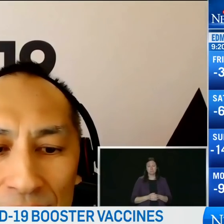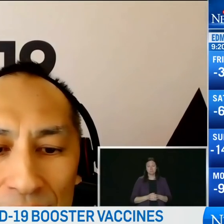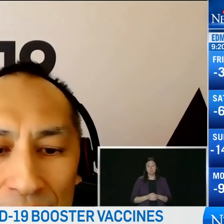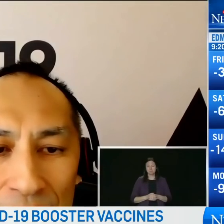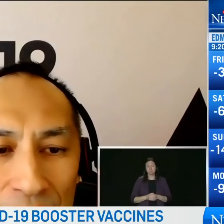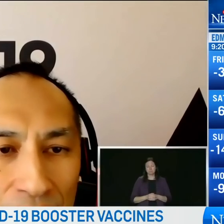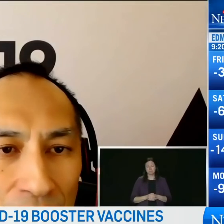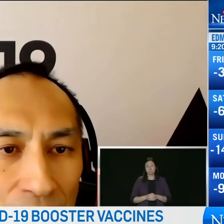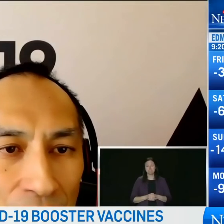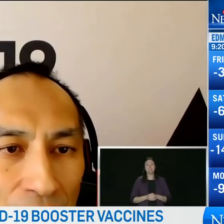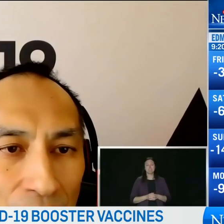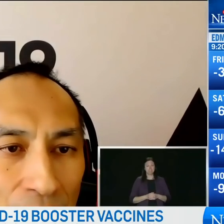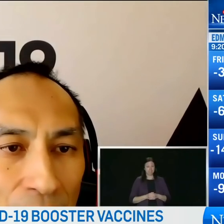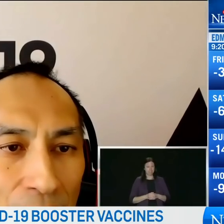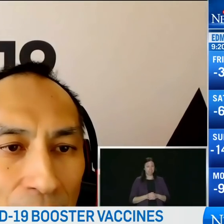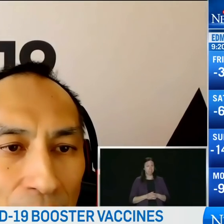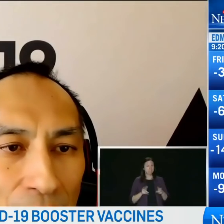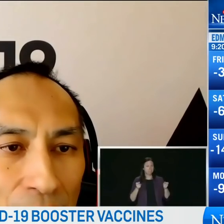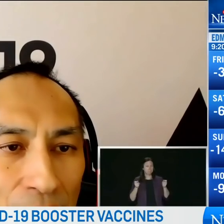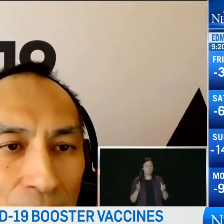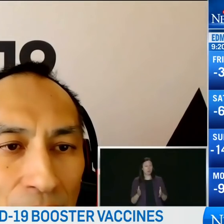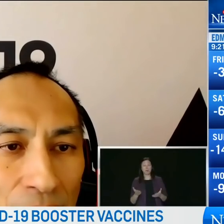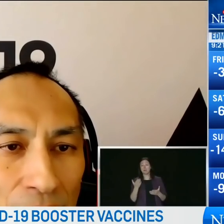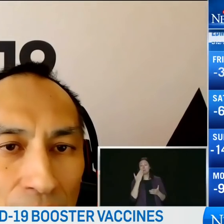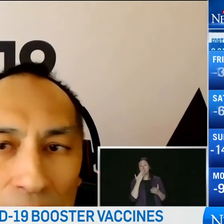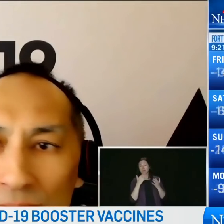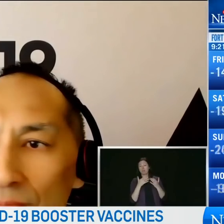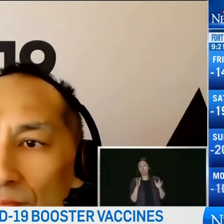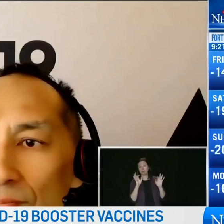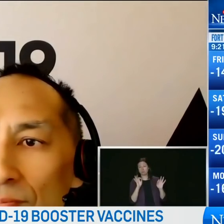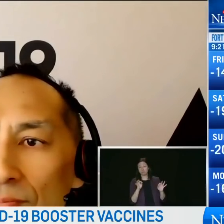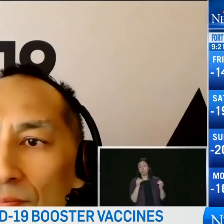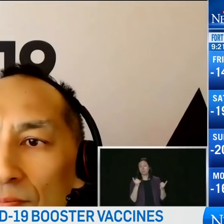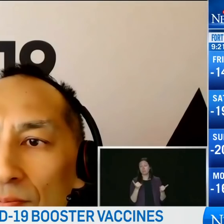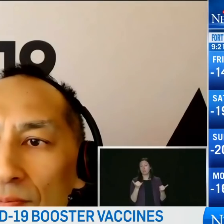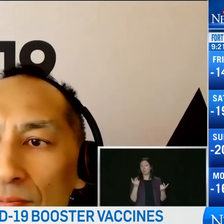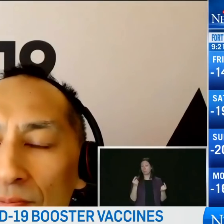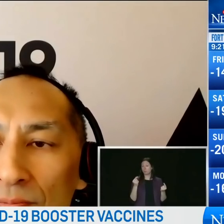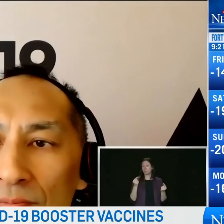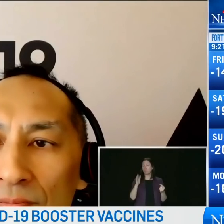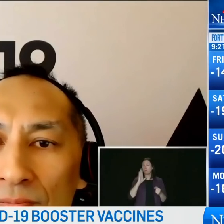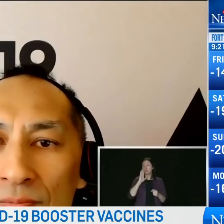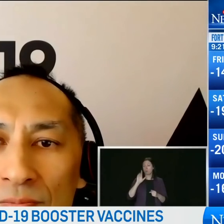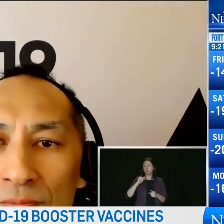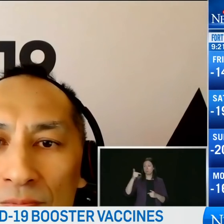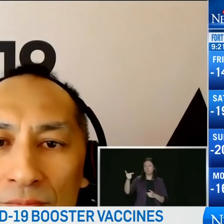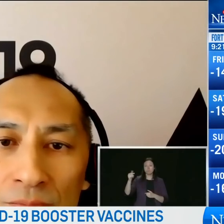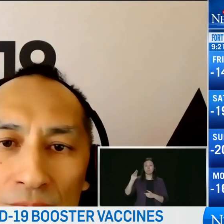AS POSSIBLE. THANK YOU.